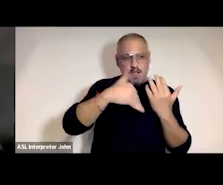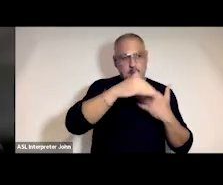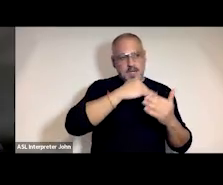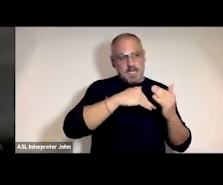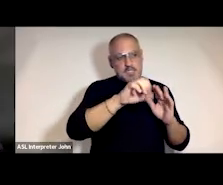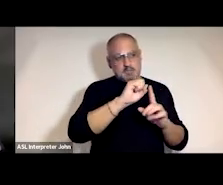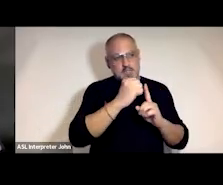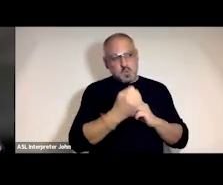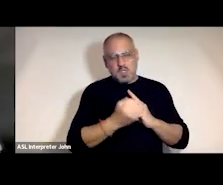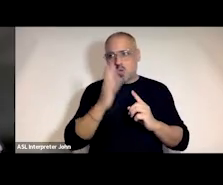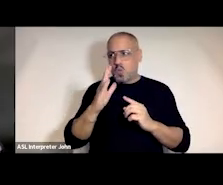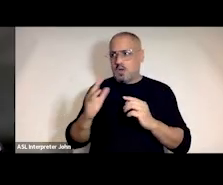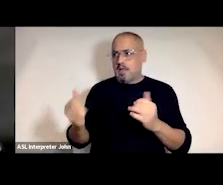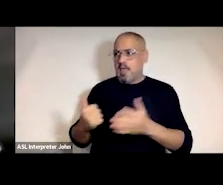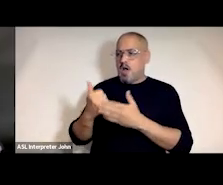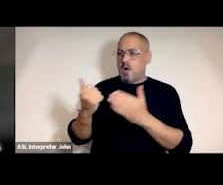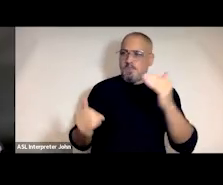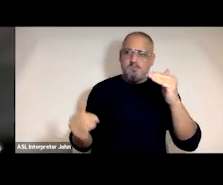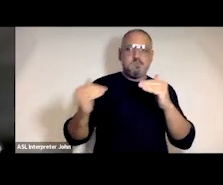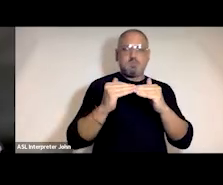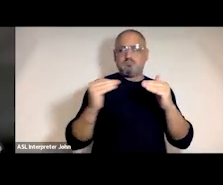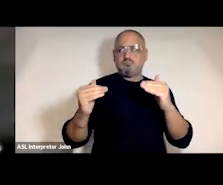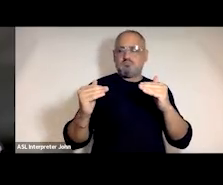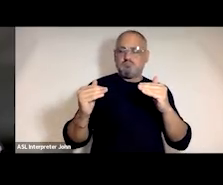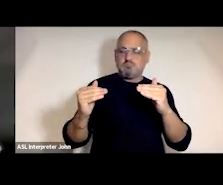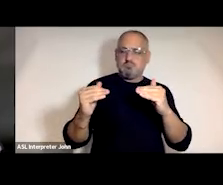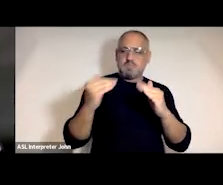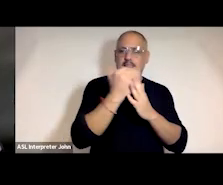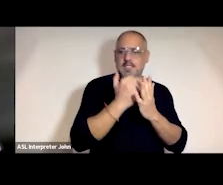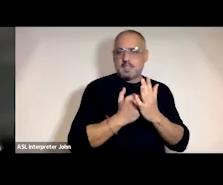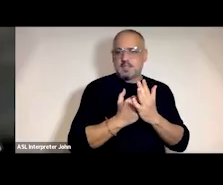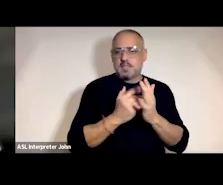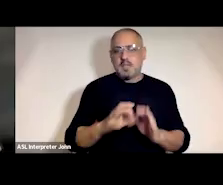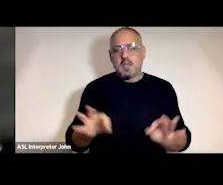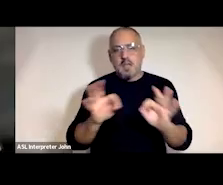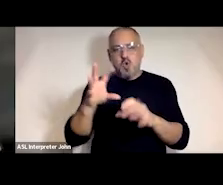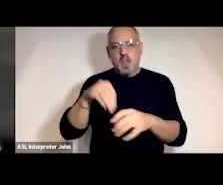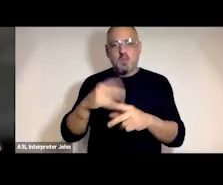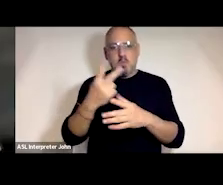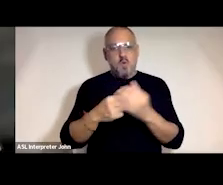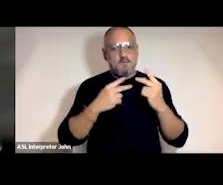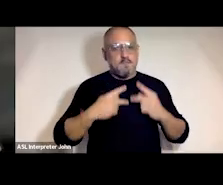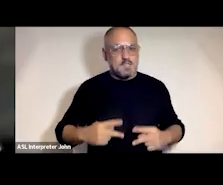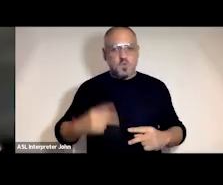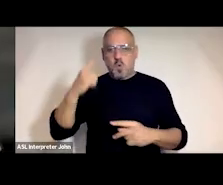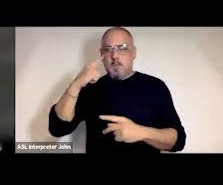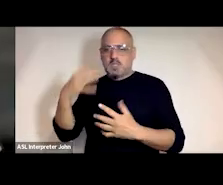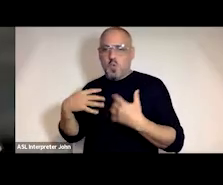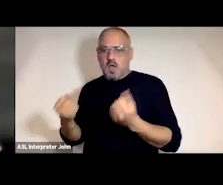will help them equal that listing. And so it's really important to include both physical health and mental health disorders